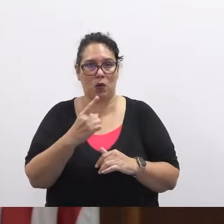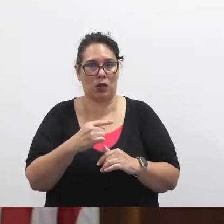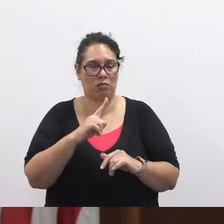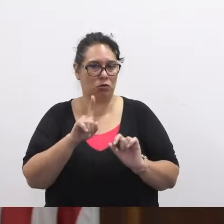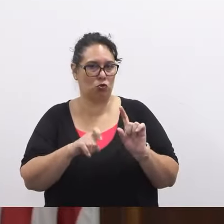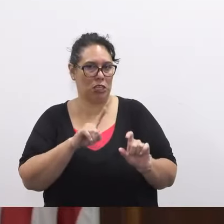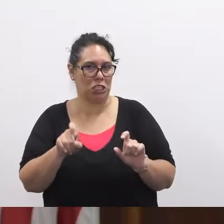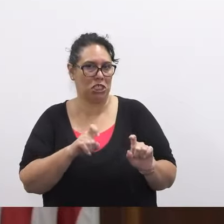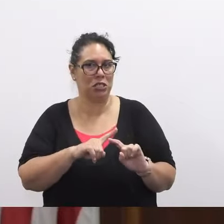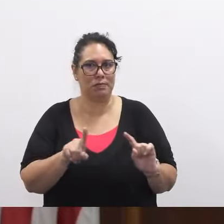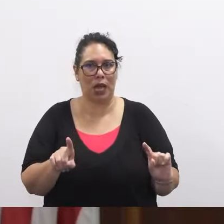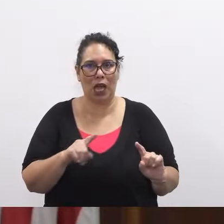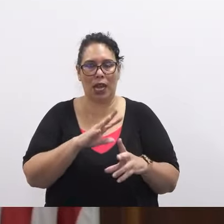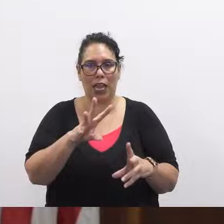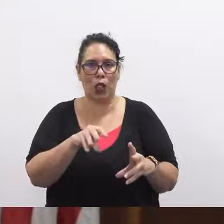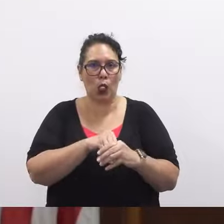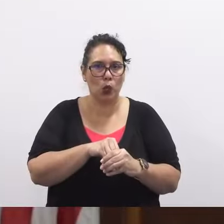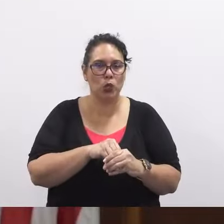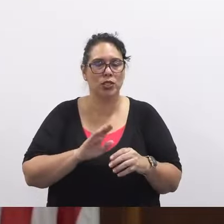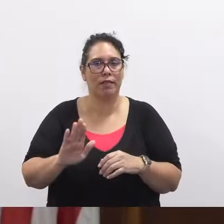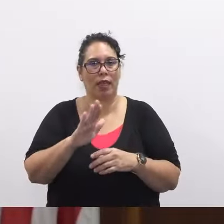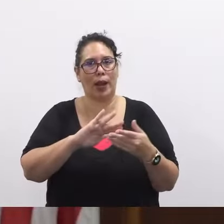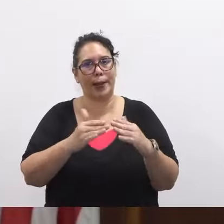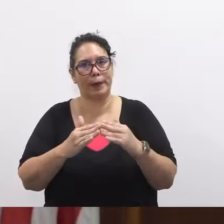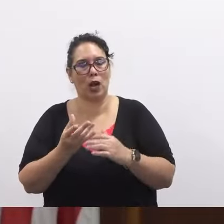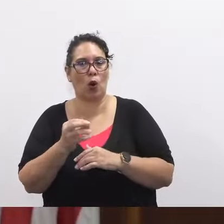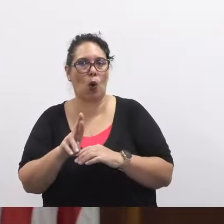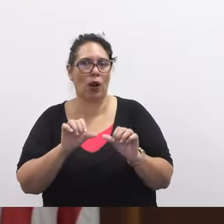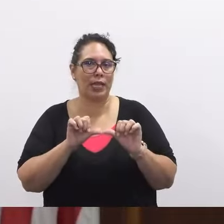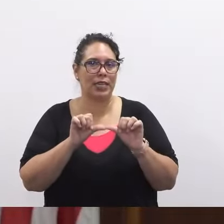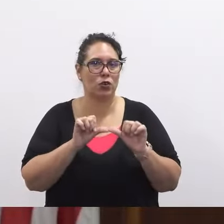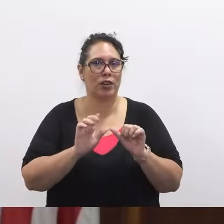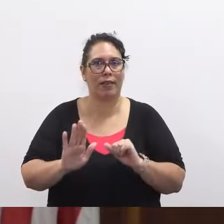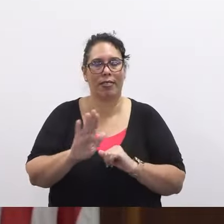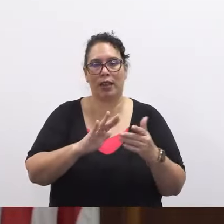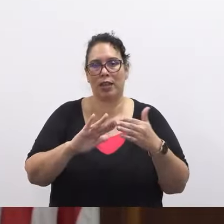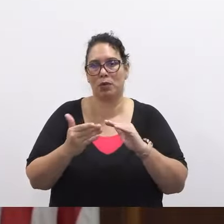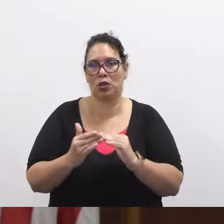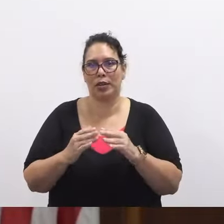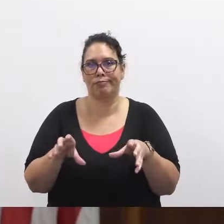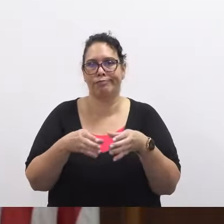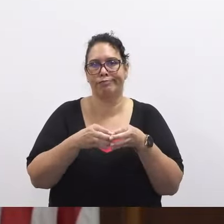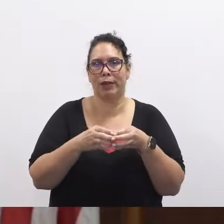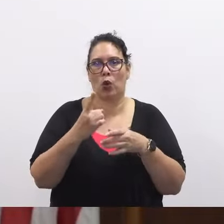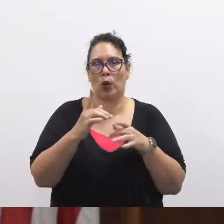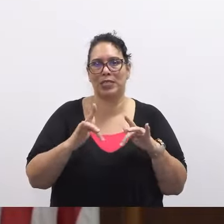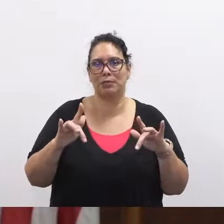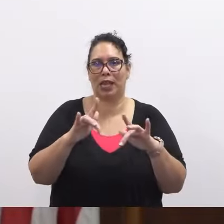but inclusion of their community or continuation of their community grouped into one space seems to be a common theme.